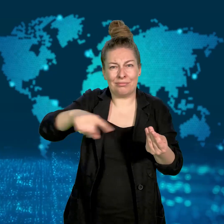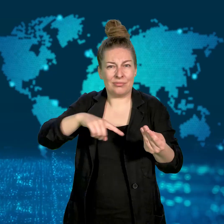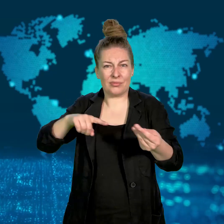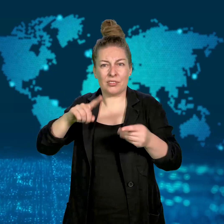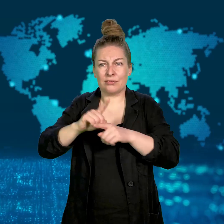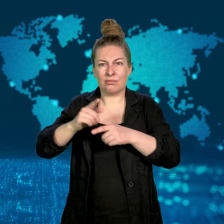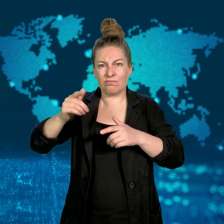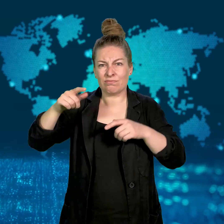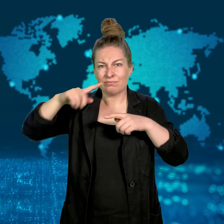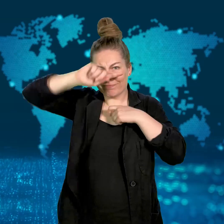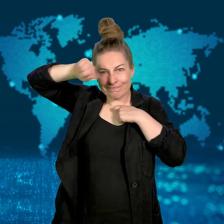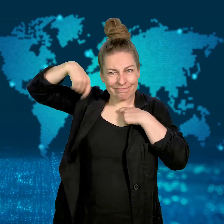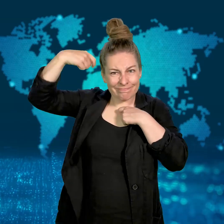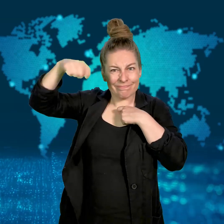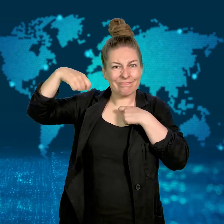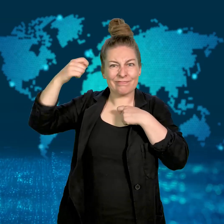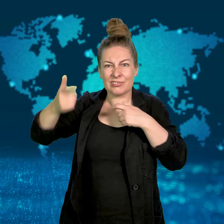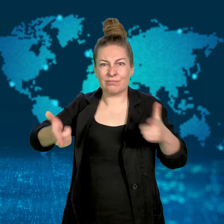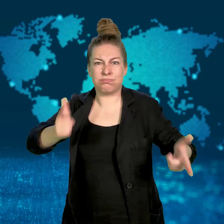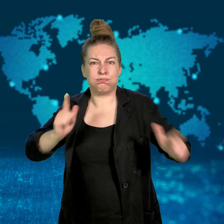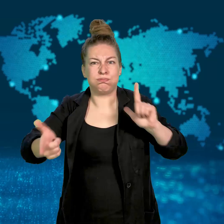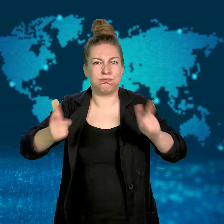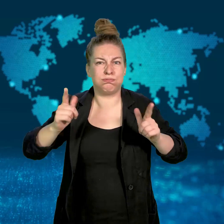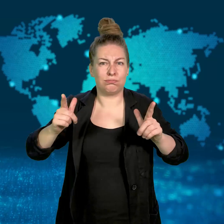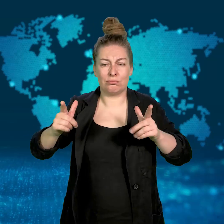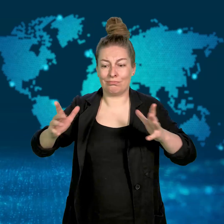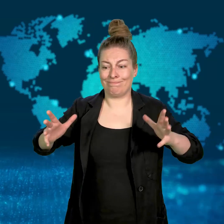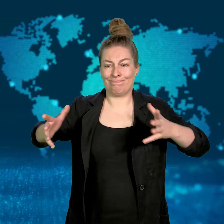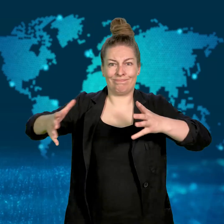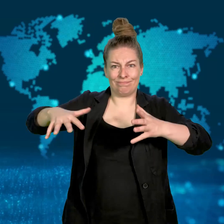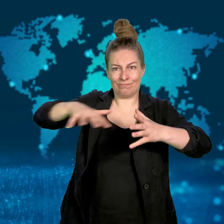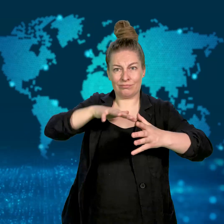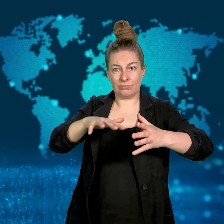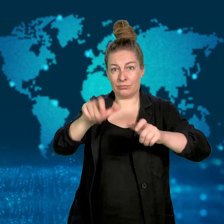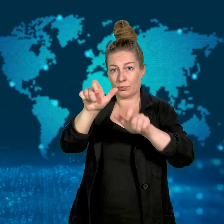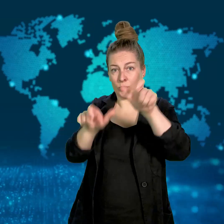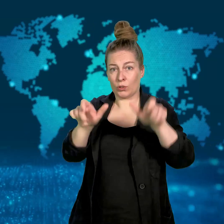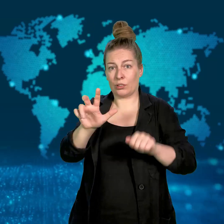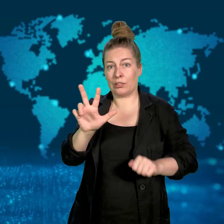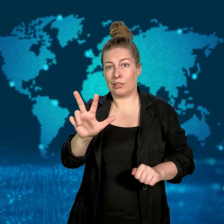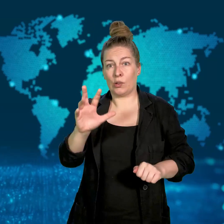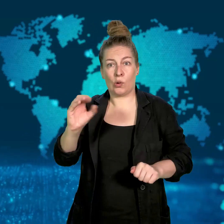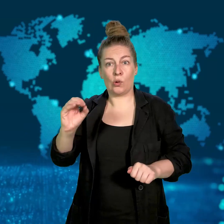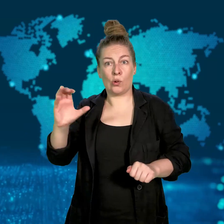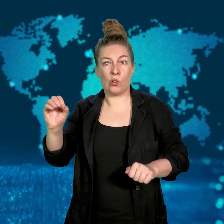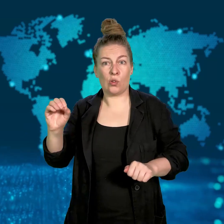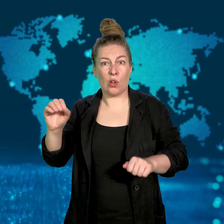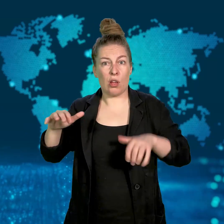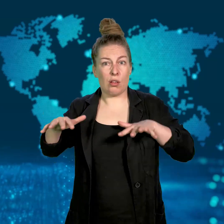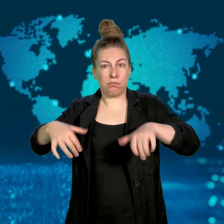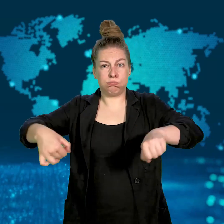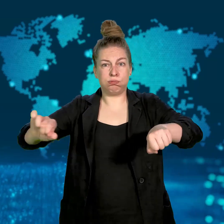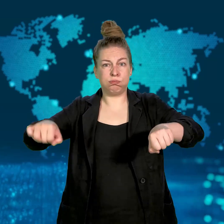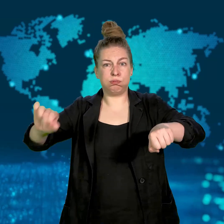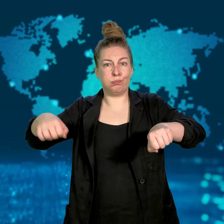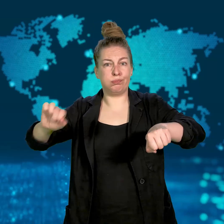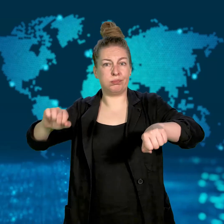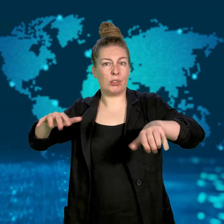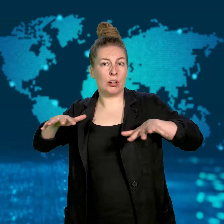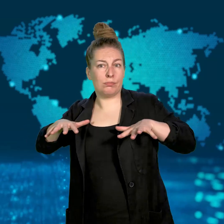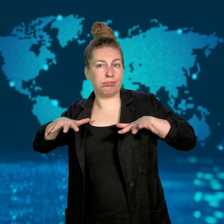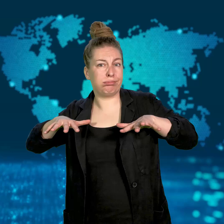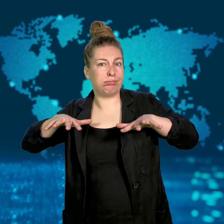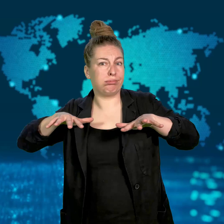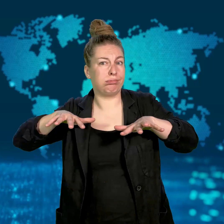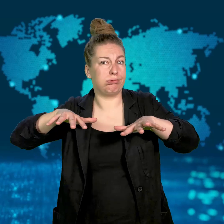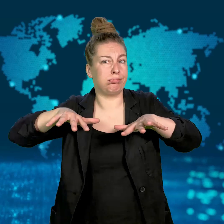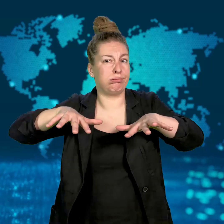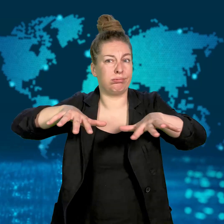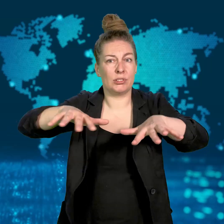The assault began when around 300 gunmen arrived at the small village on motorbikes.